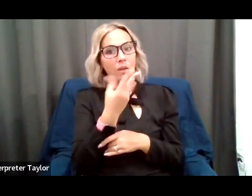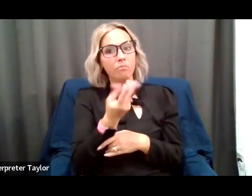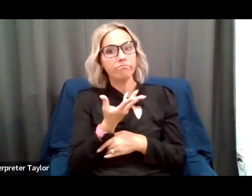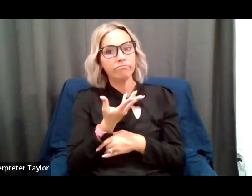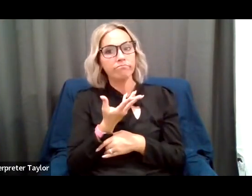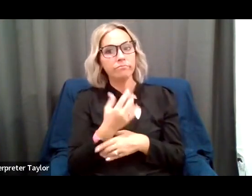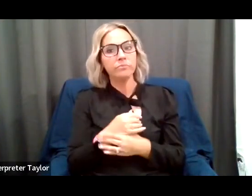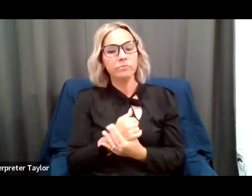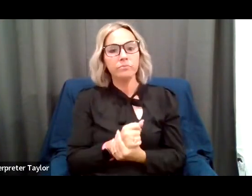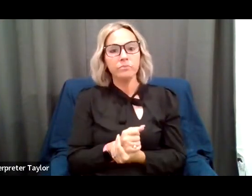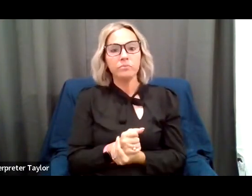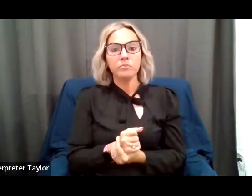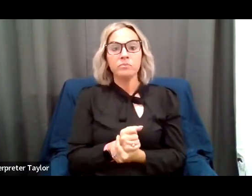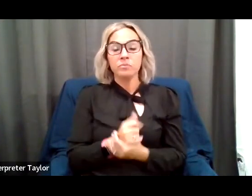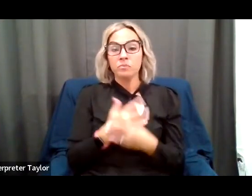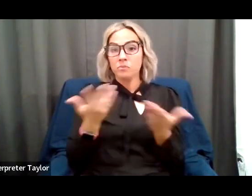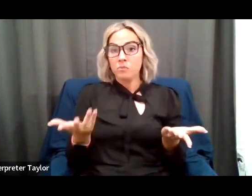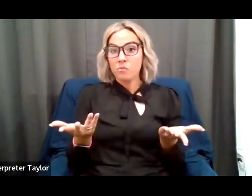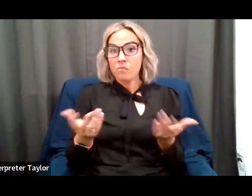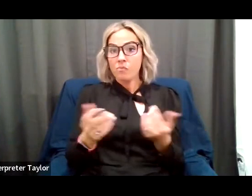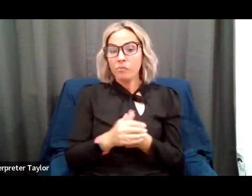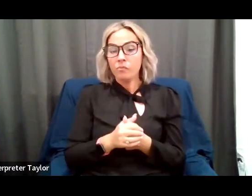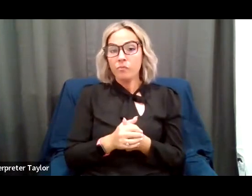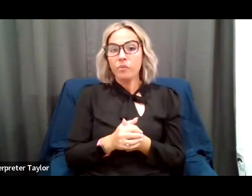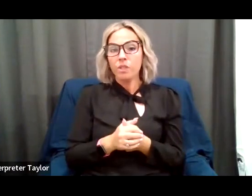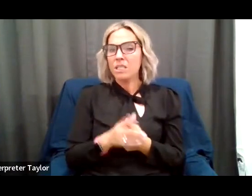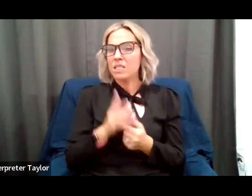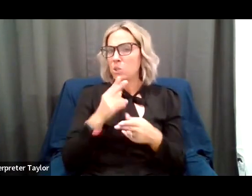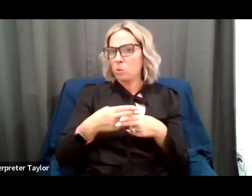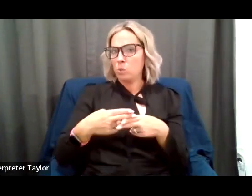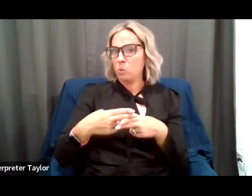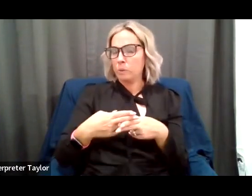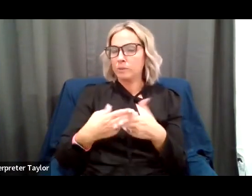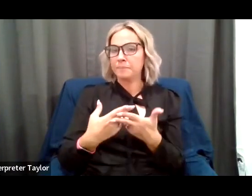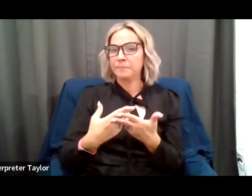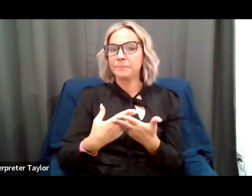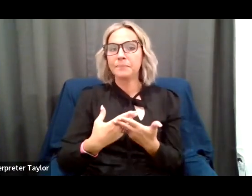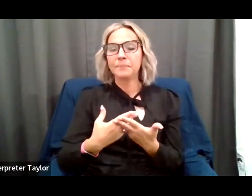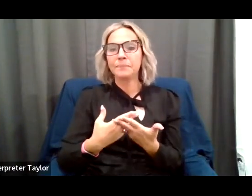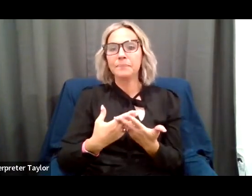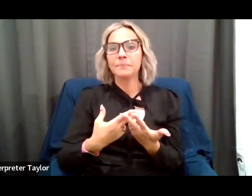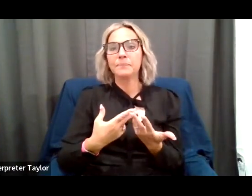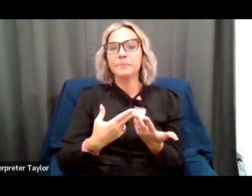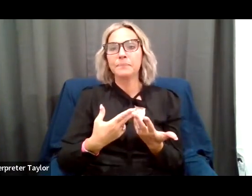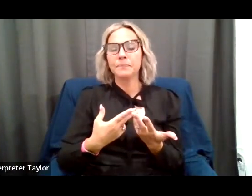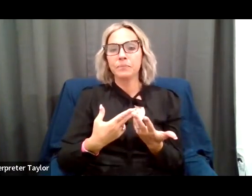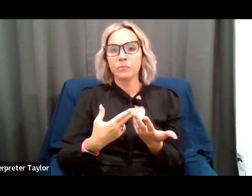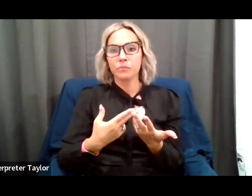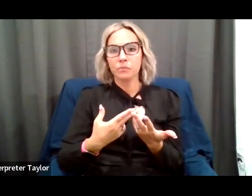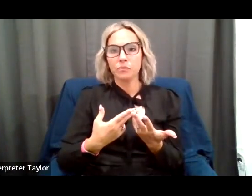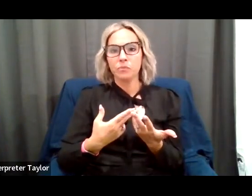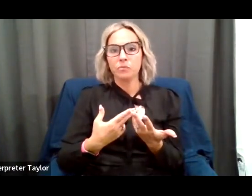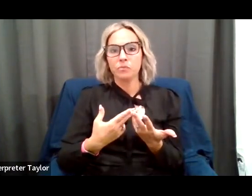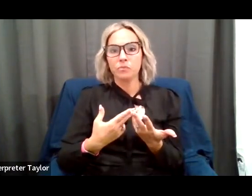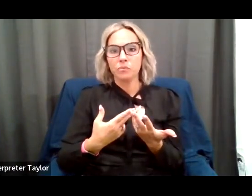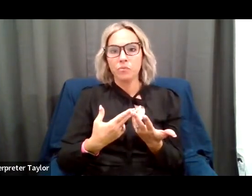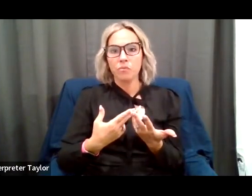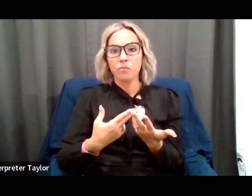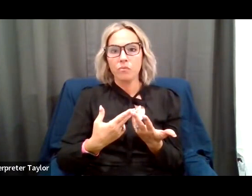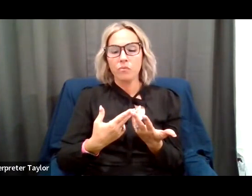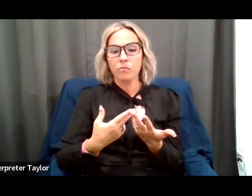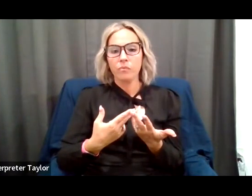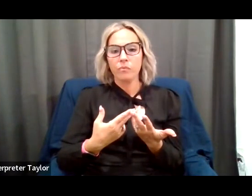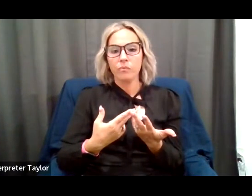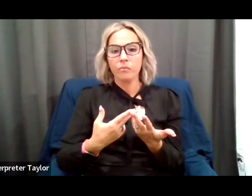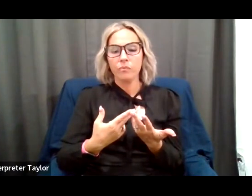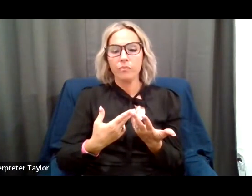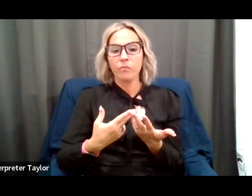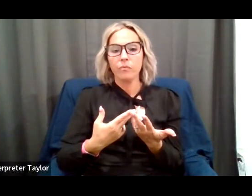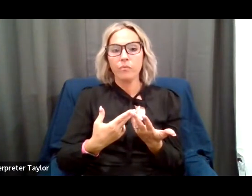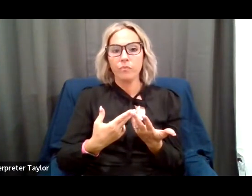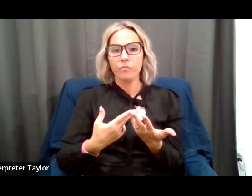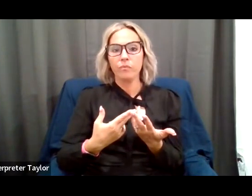So real quick... oh, it's off,